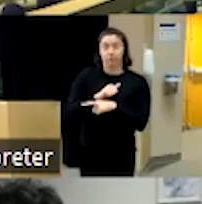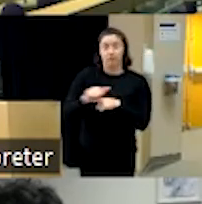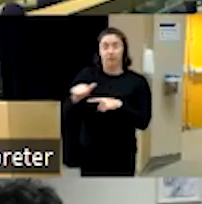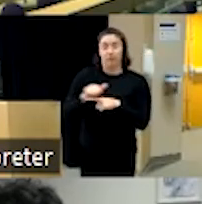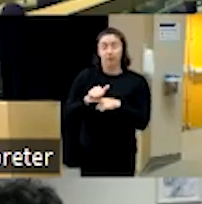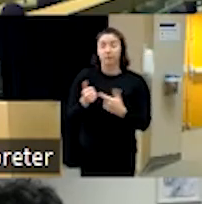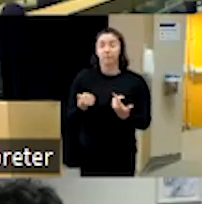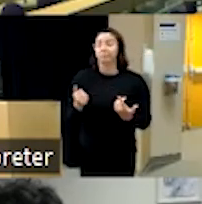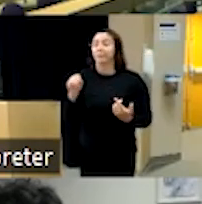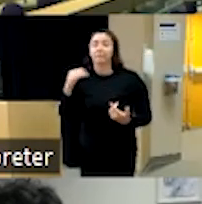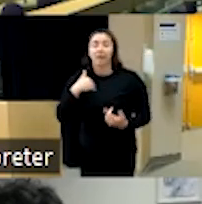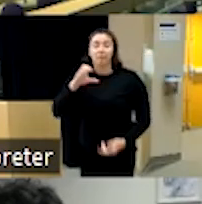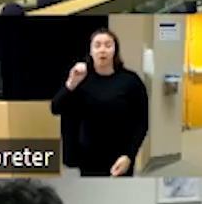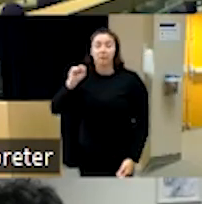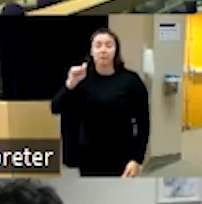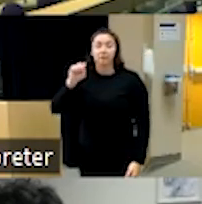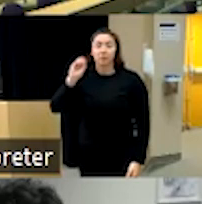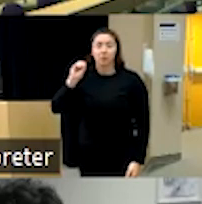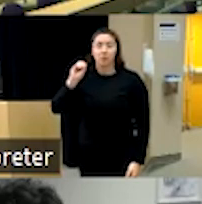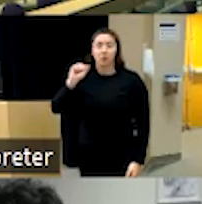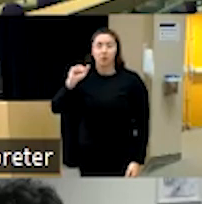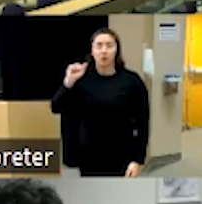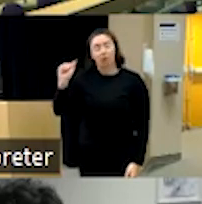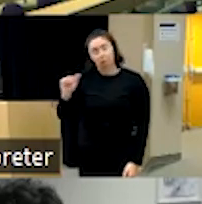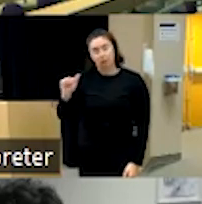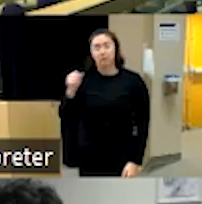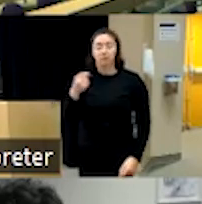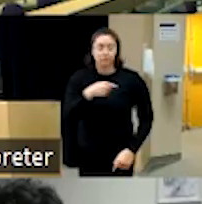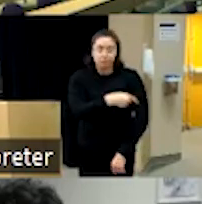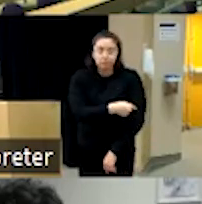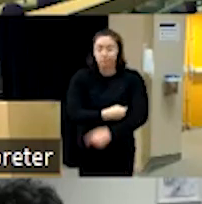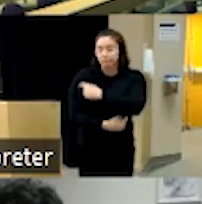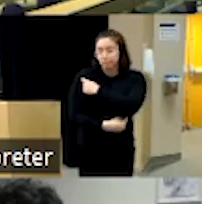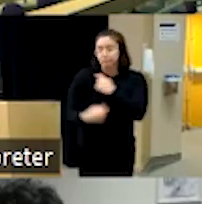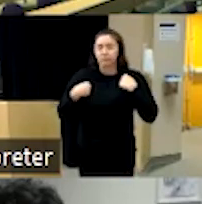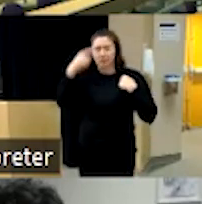osteoarthritis of the knee or back pain or if they have tension type headaches it just helps